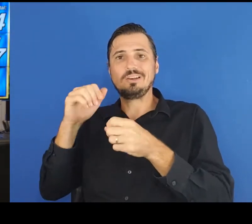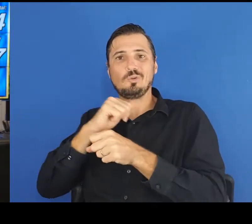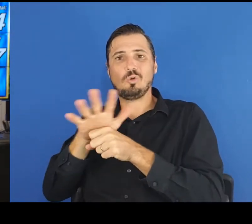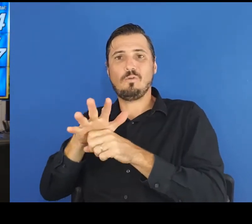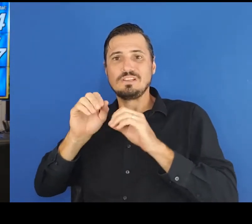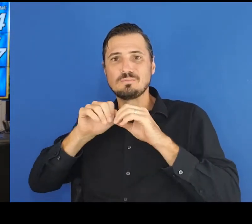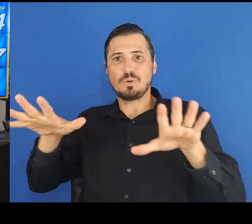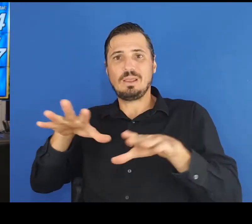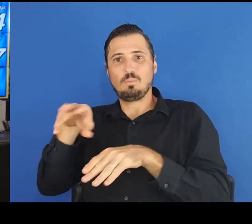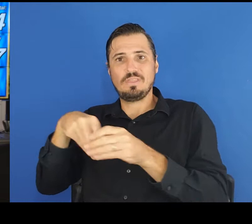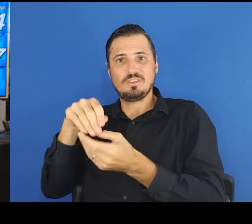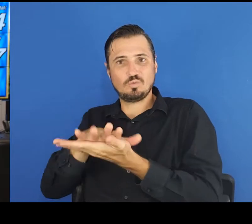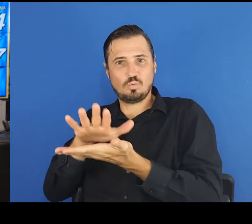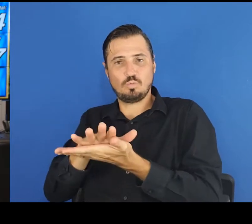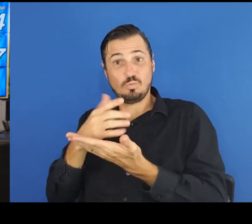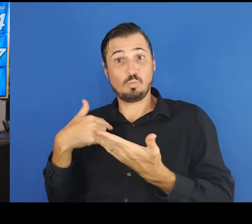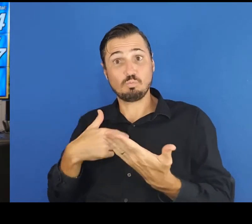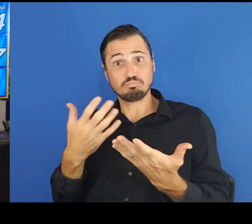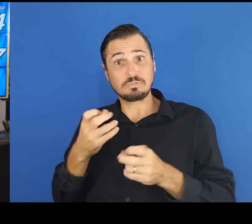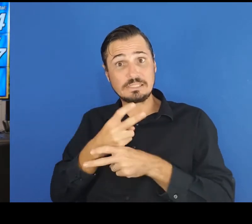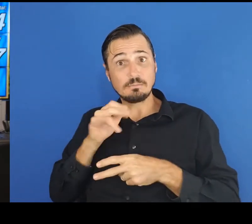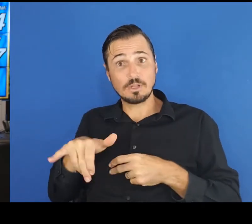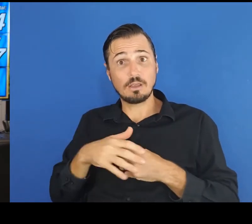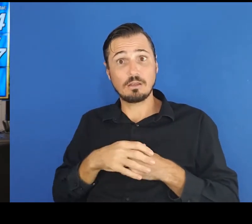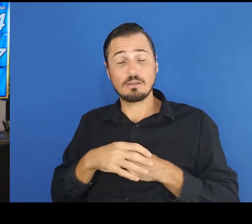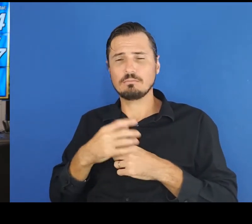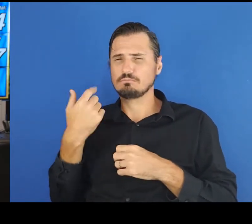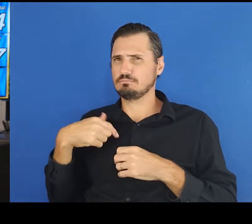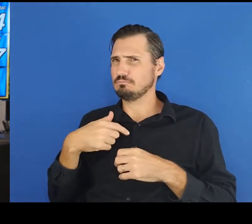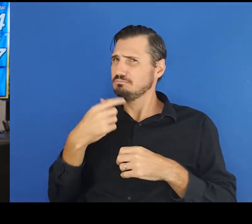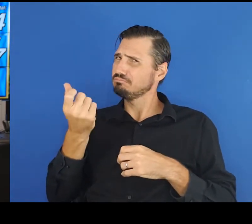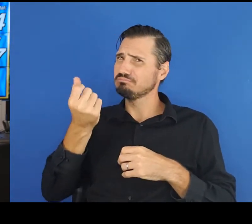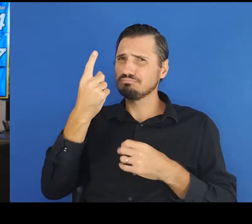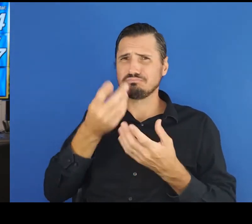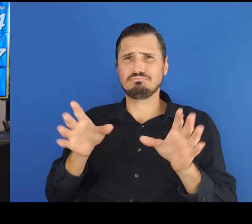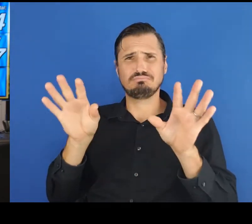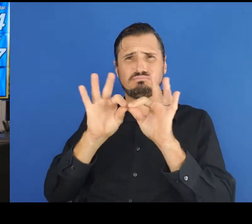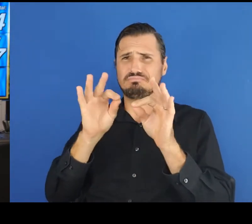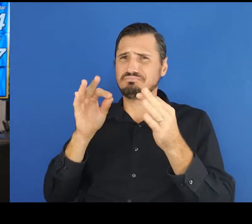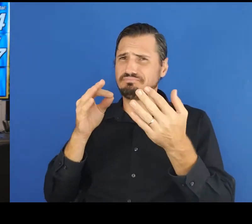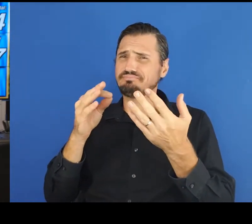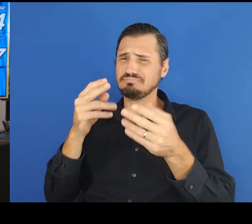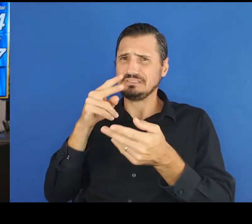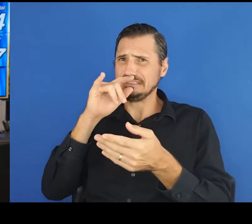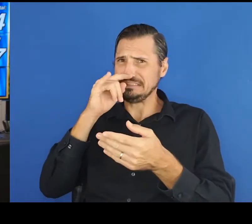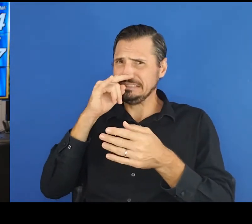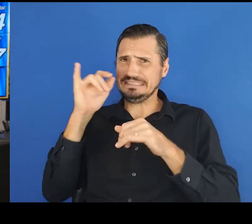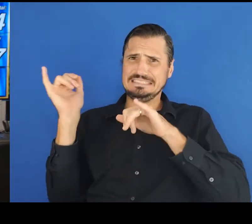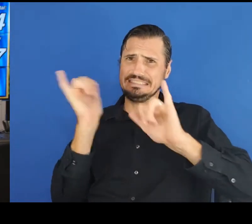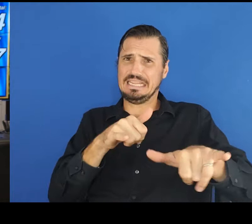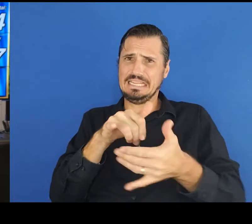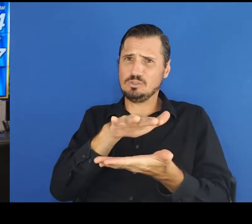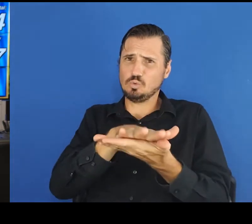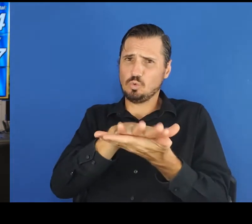keep it that way. We also recognize the need to keep kids in school as the first option for learning in our community